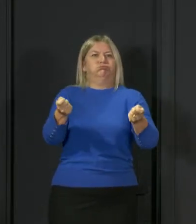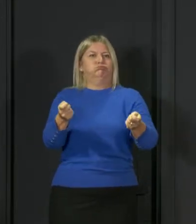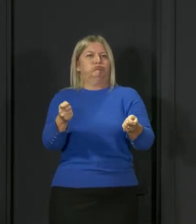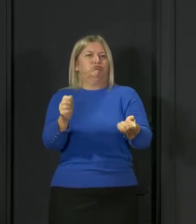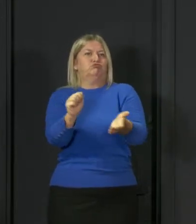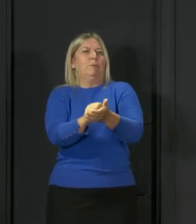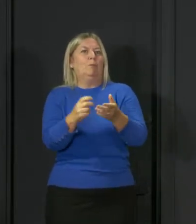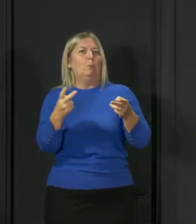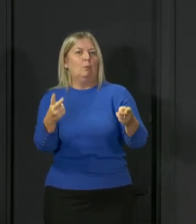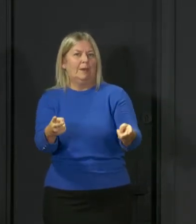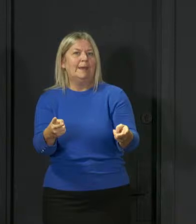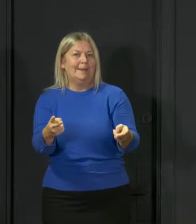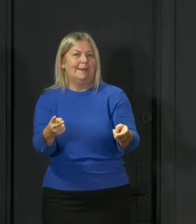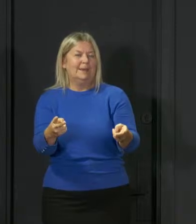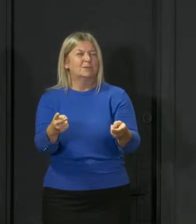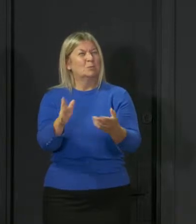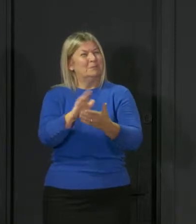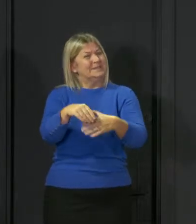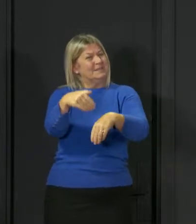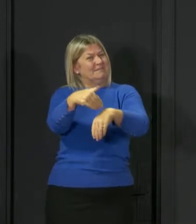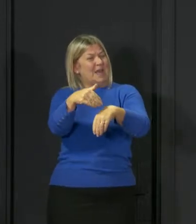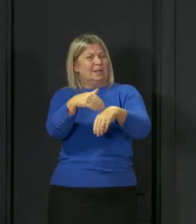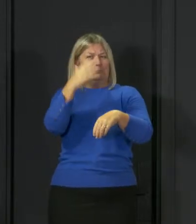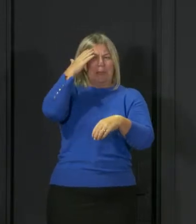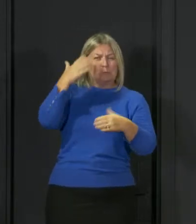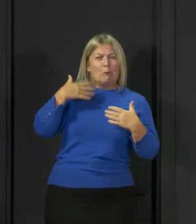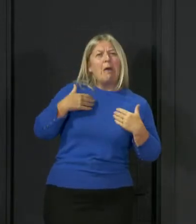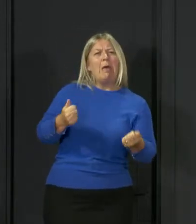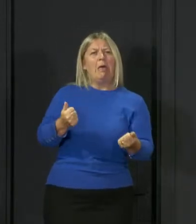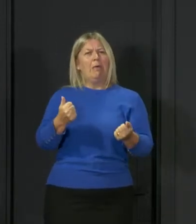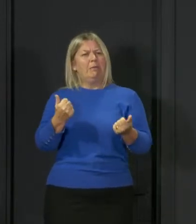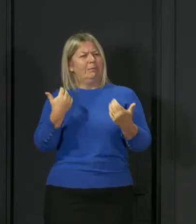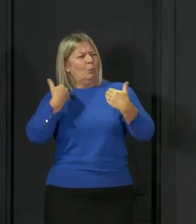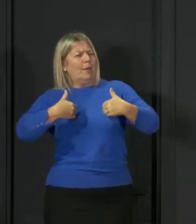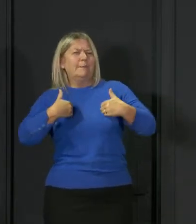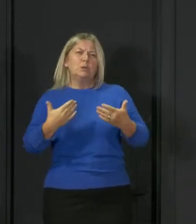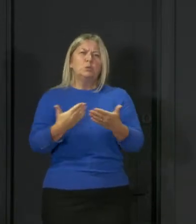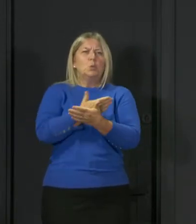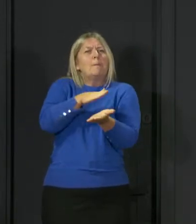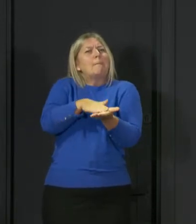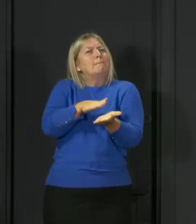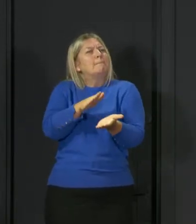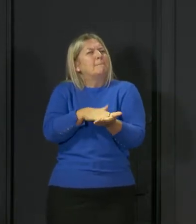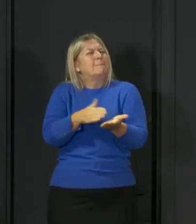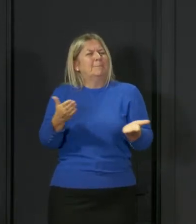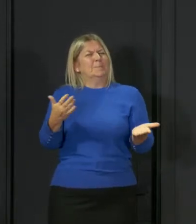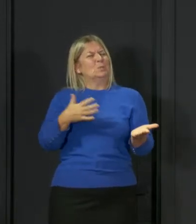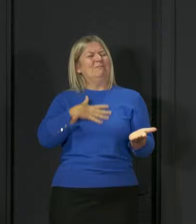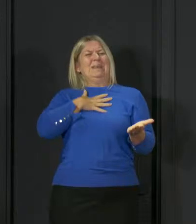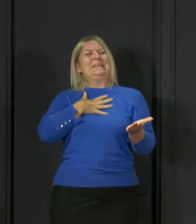impact on the wellbeing and mental health of new mums in particular and babies.